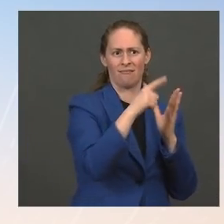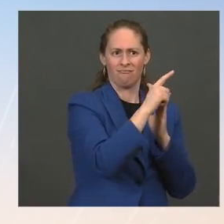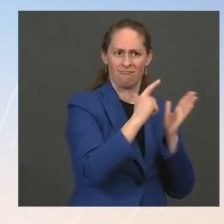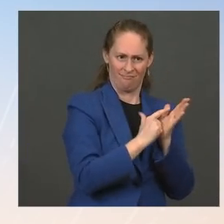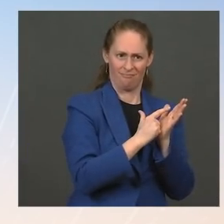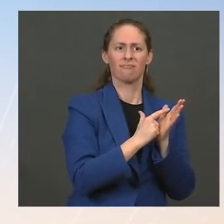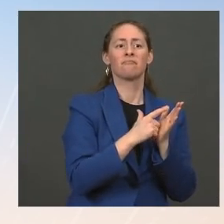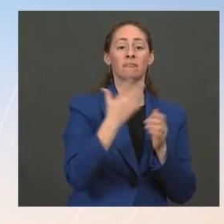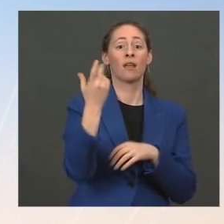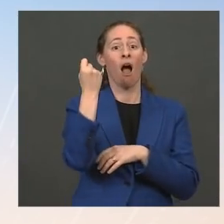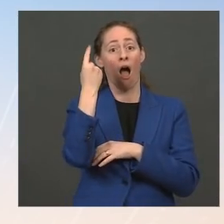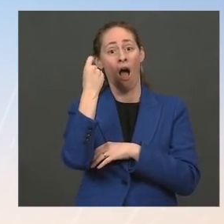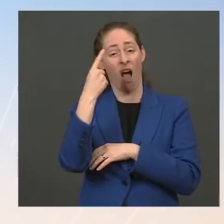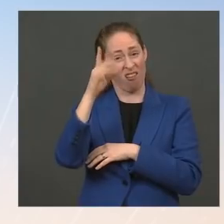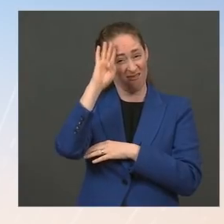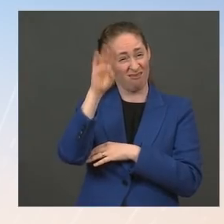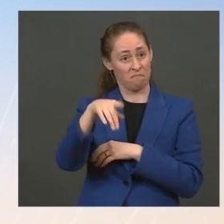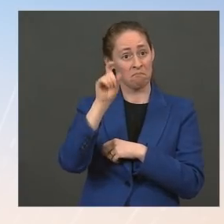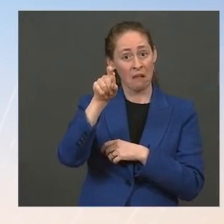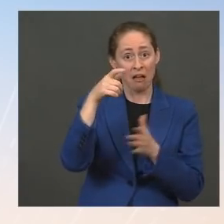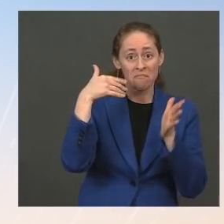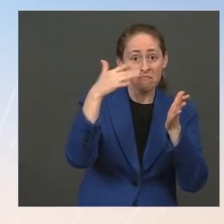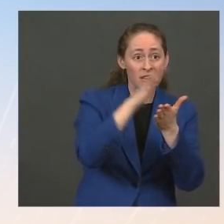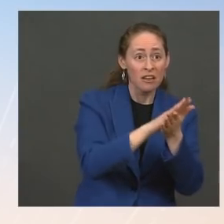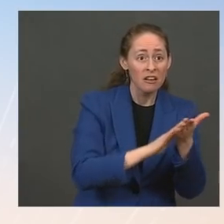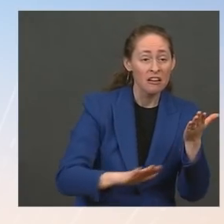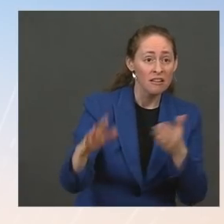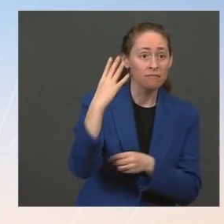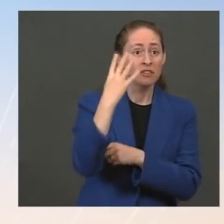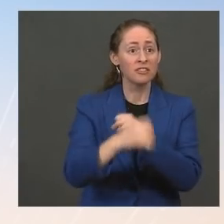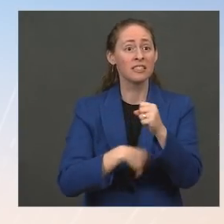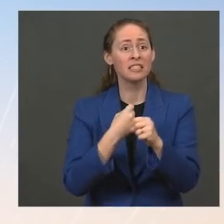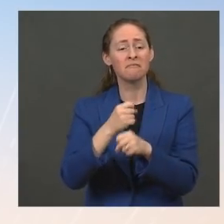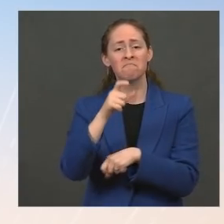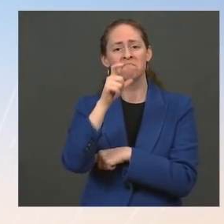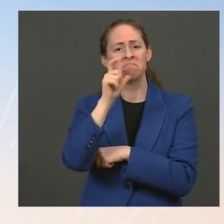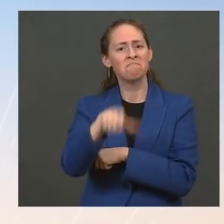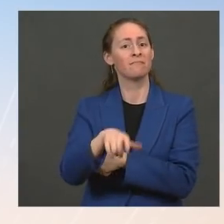will provide the training and skill development needed to help workers access the jobs created.